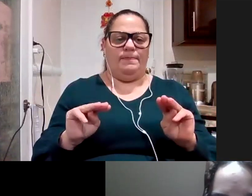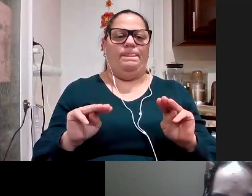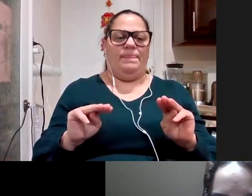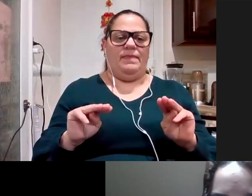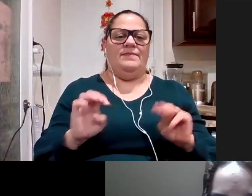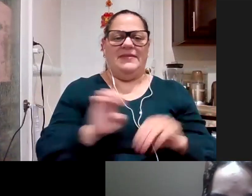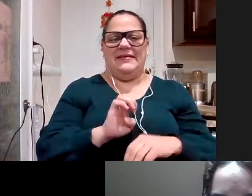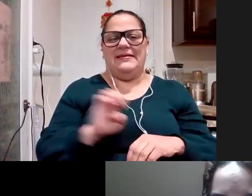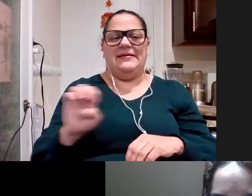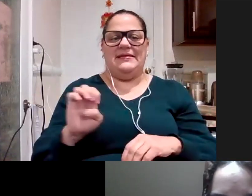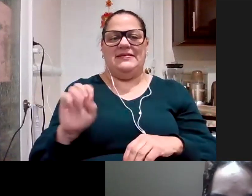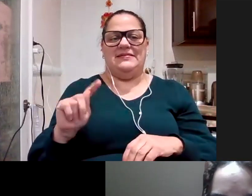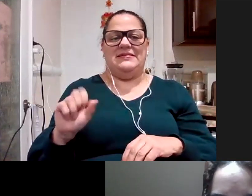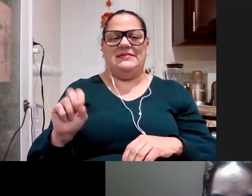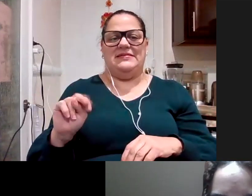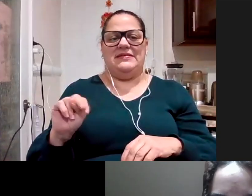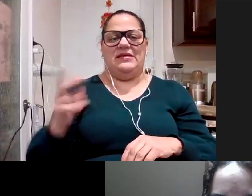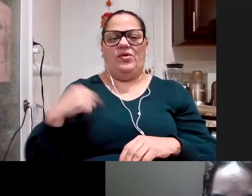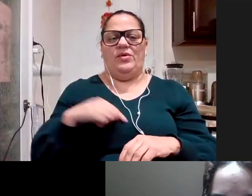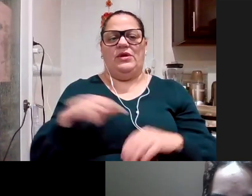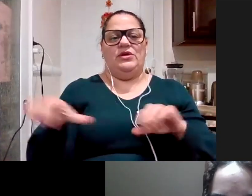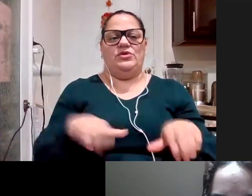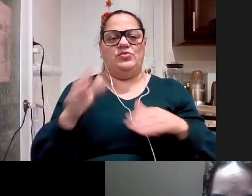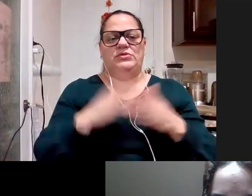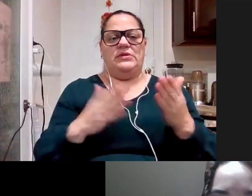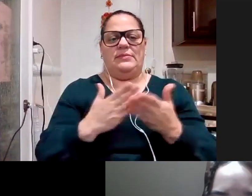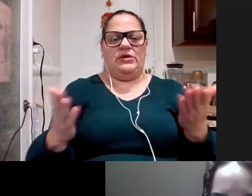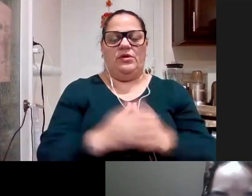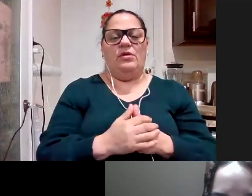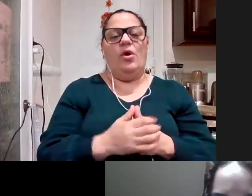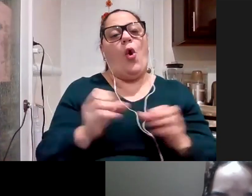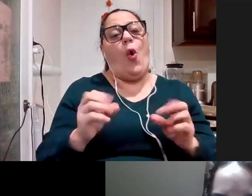History Museum here? We could do something here. Um, or we could do it all over the